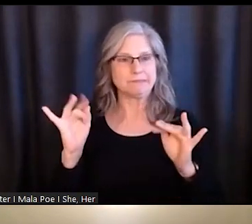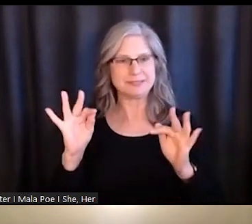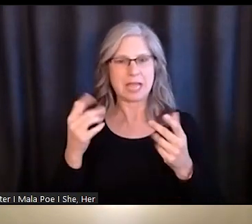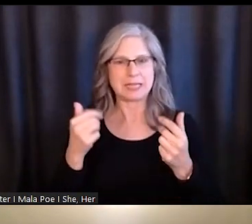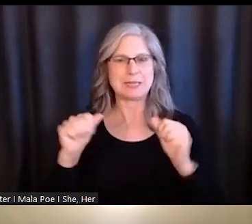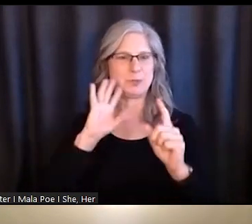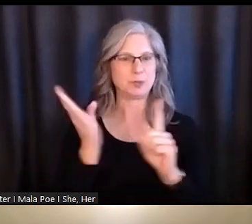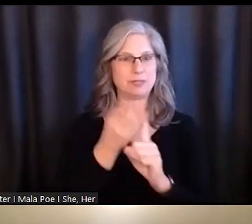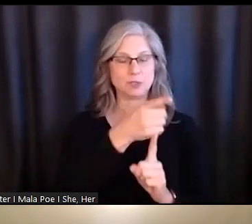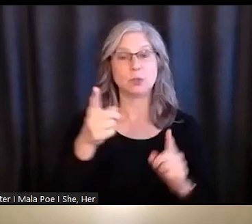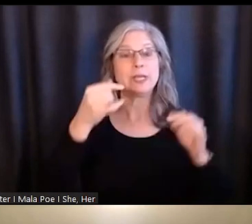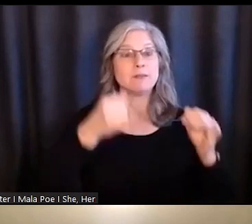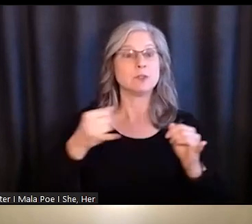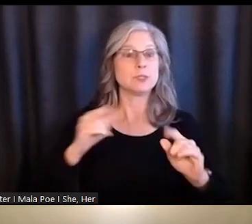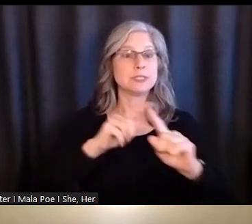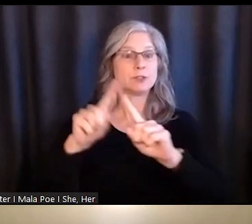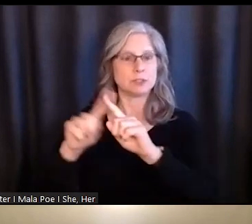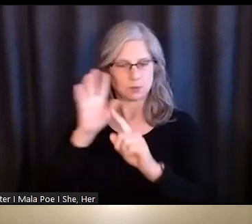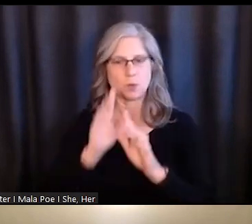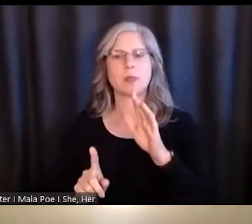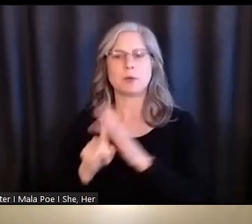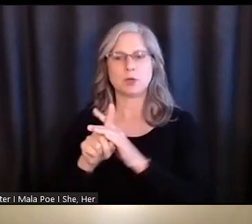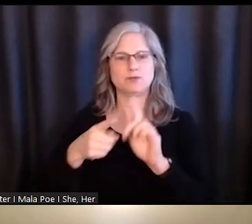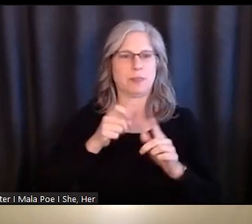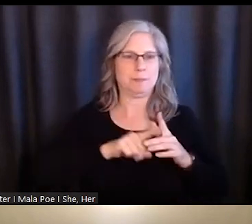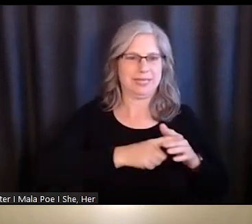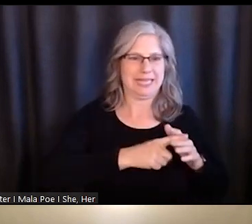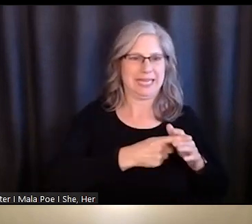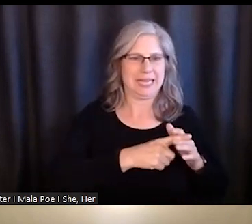is that individual differences emerge from the very beginnings of language acquisition.